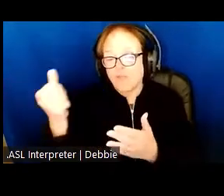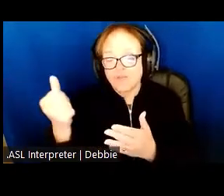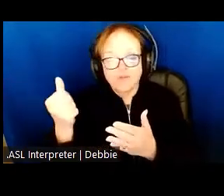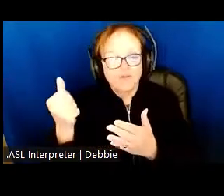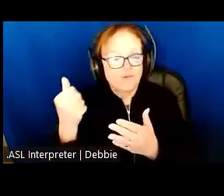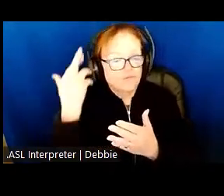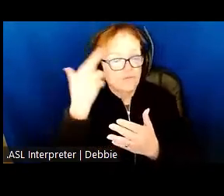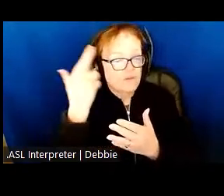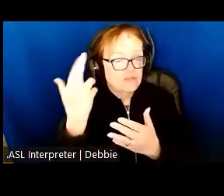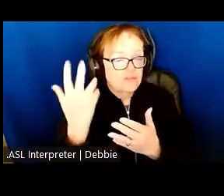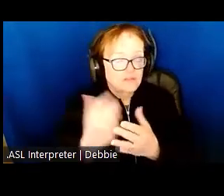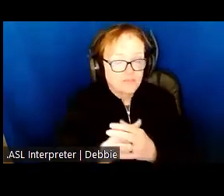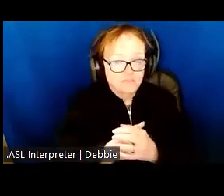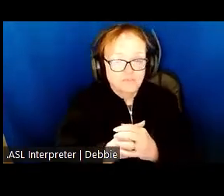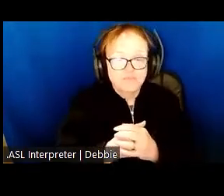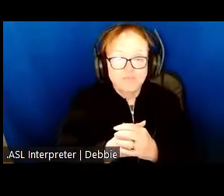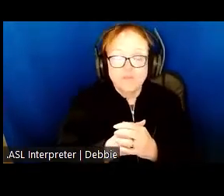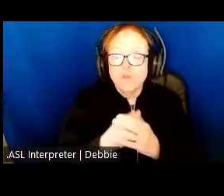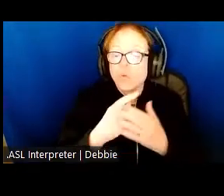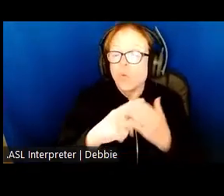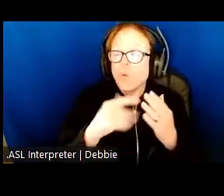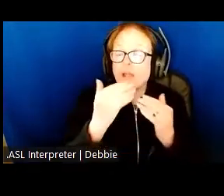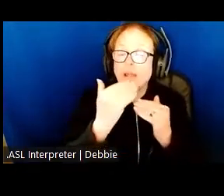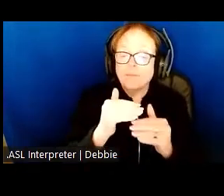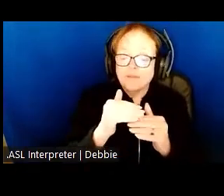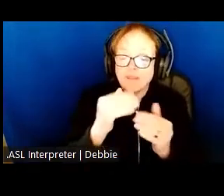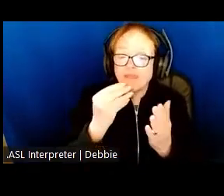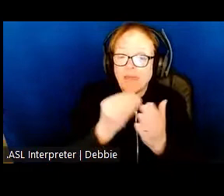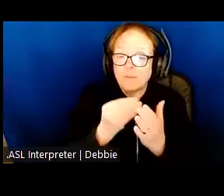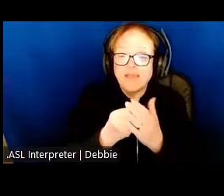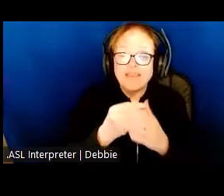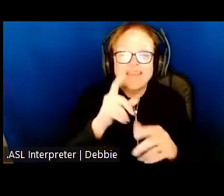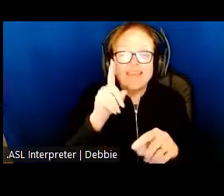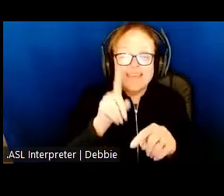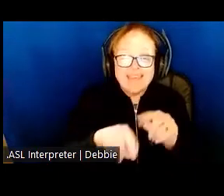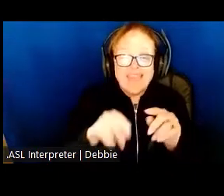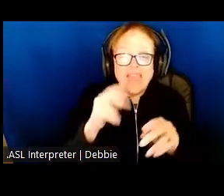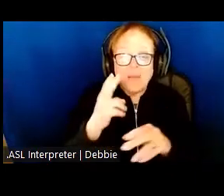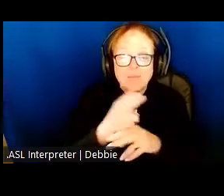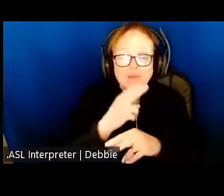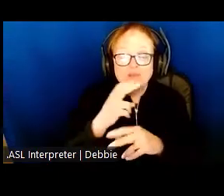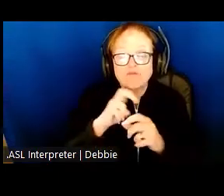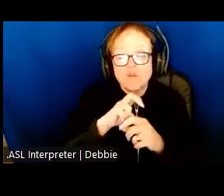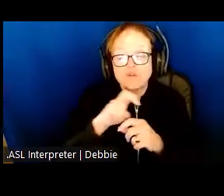The only limitations are that Fellowship funds may not be used for travel out of the country,